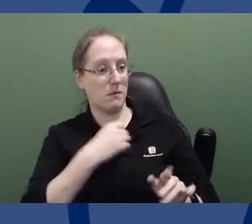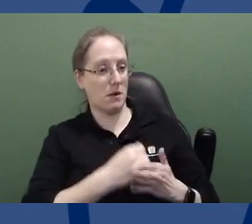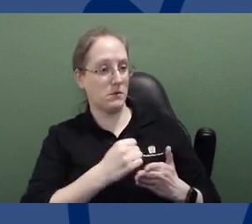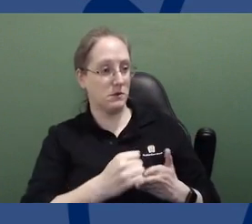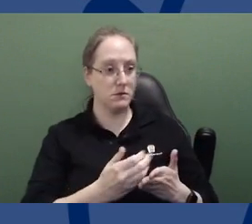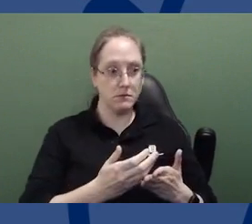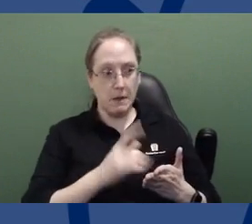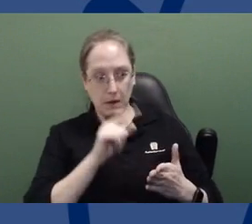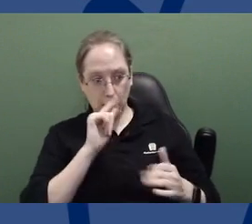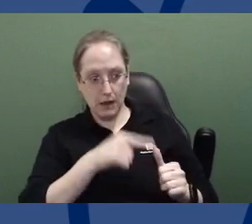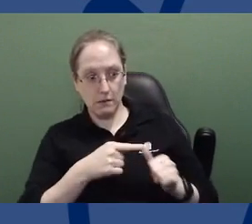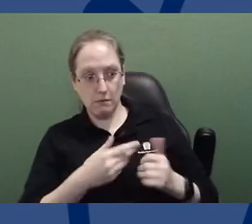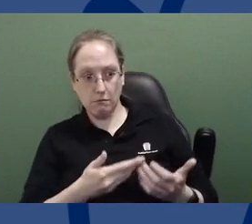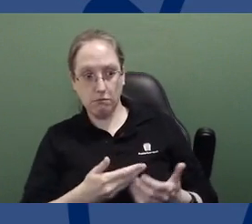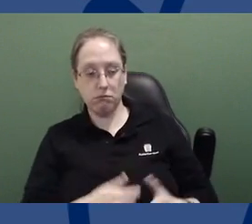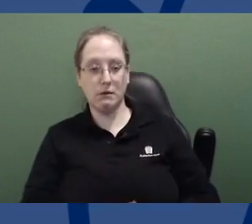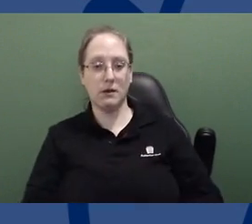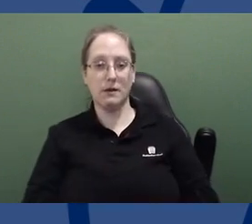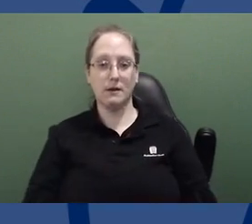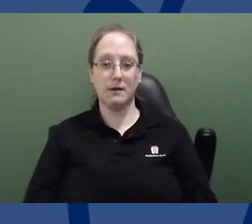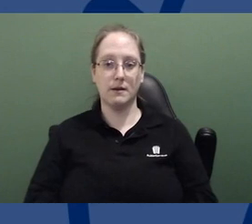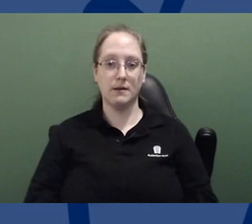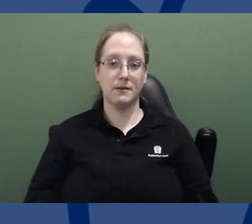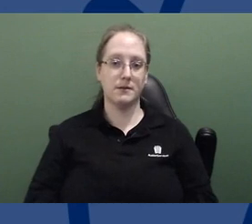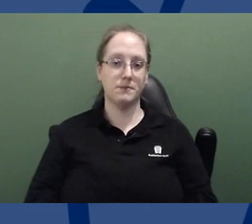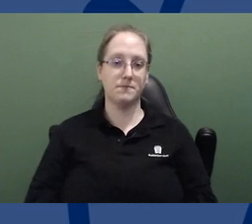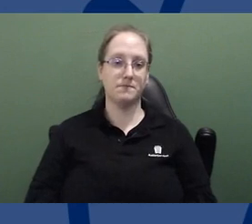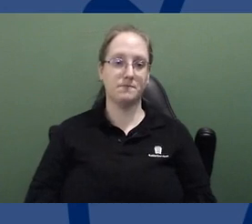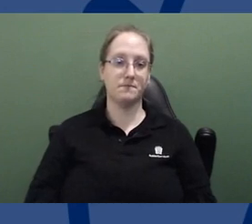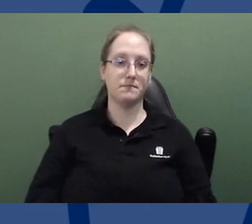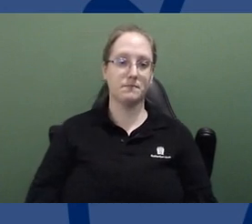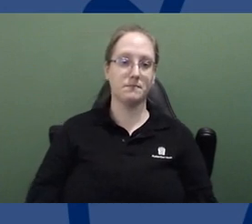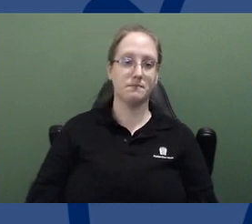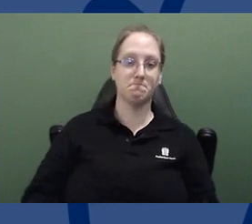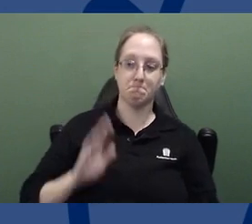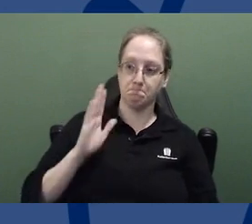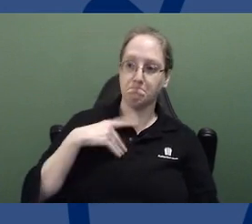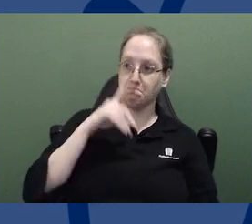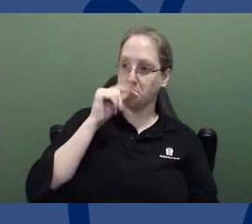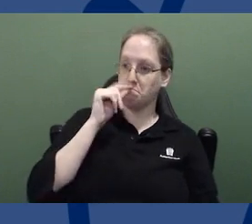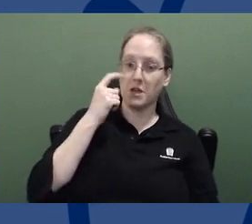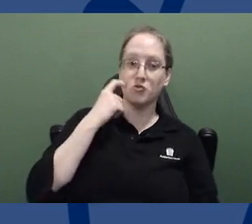I can give it a go. Thanks, David.